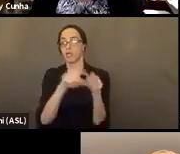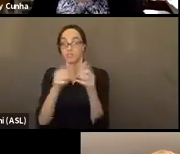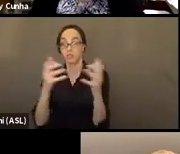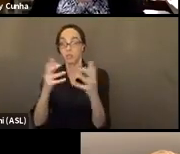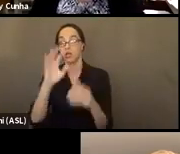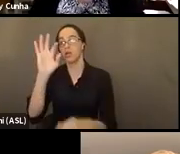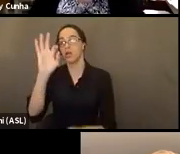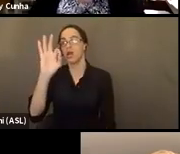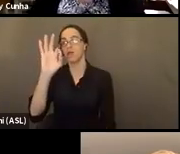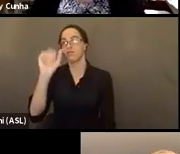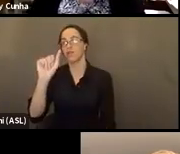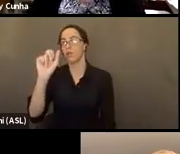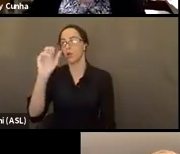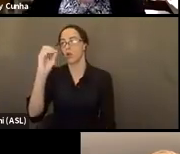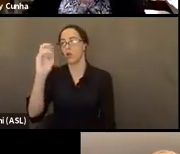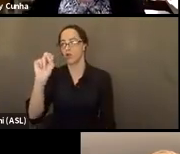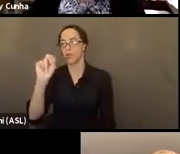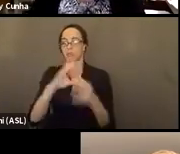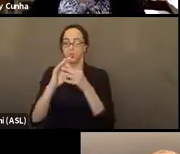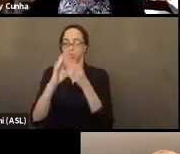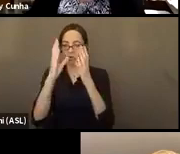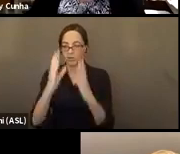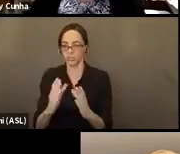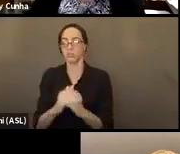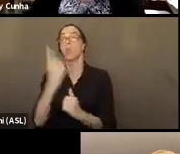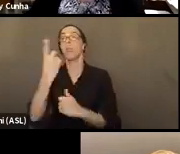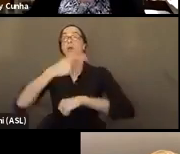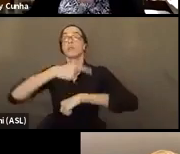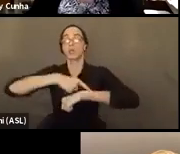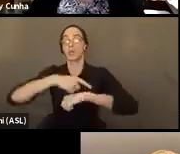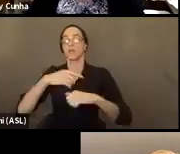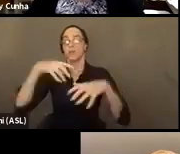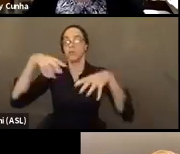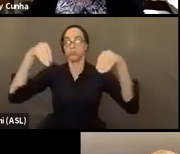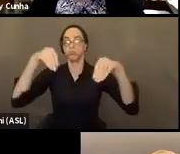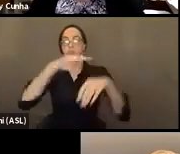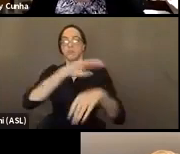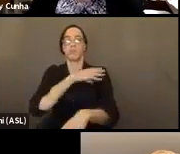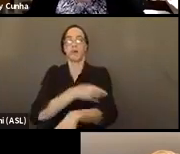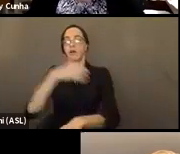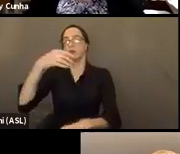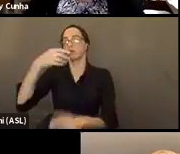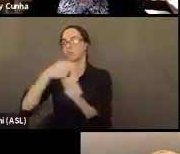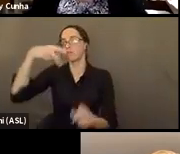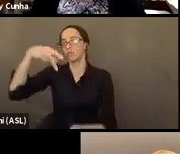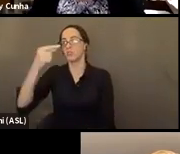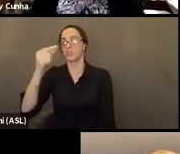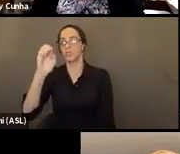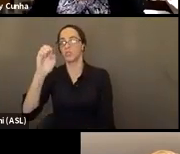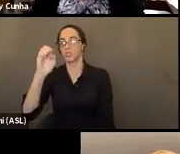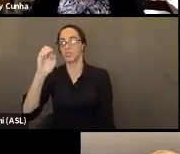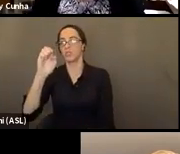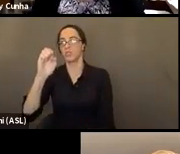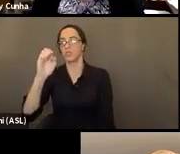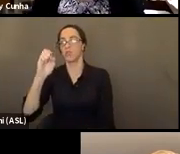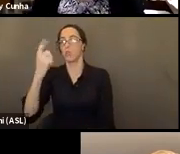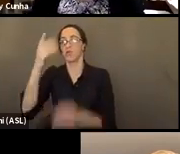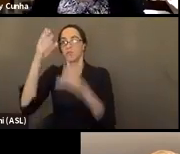the pg e power outages i received a call from my office concerning a 77 year old lady who had very